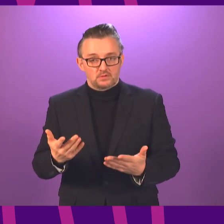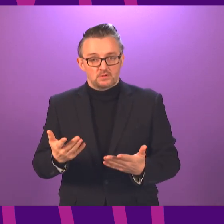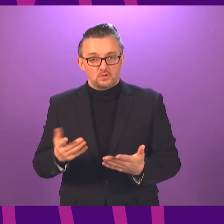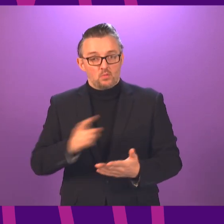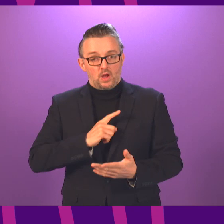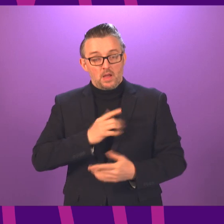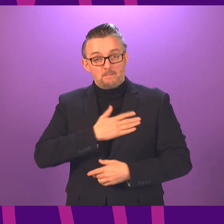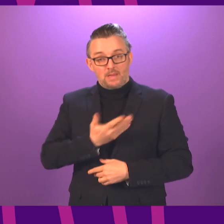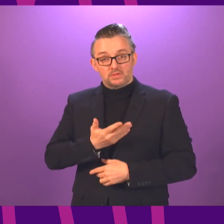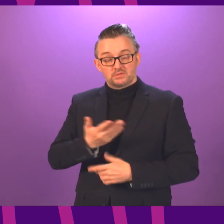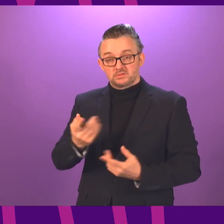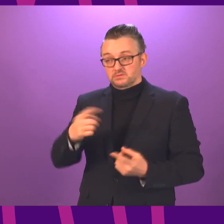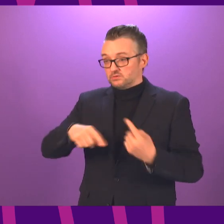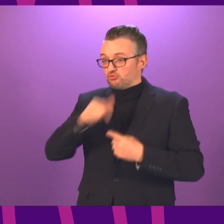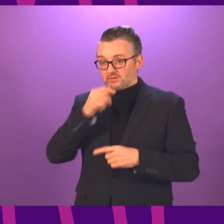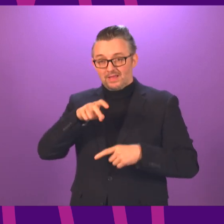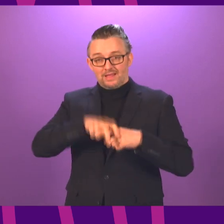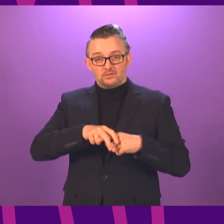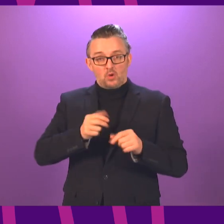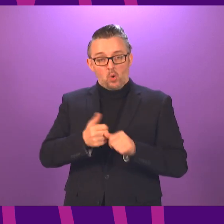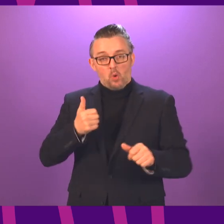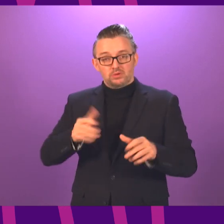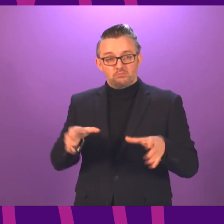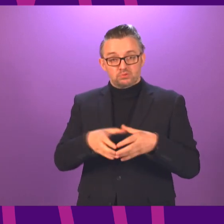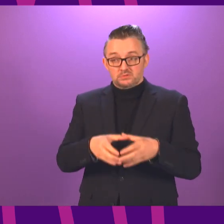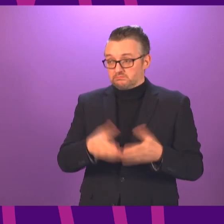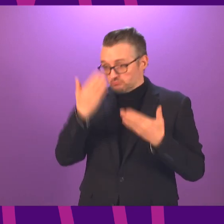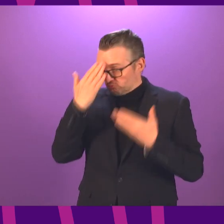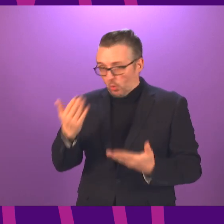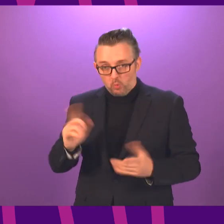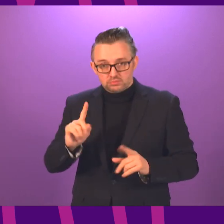members who do not sit on the Scottish Parliamentary Corporate Body have no idea what has happened.